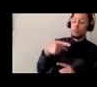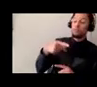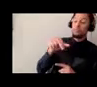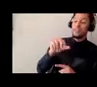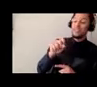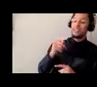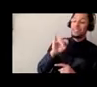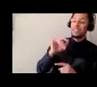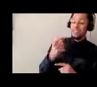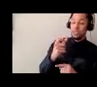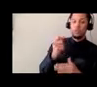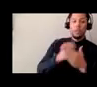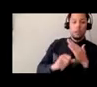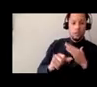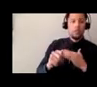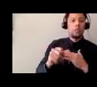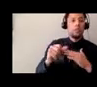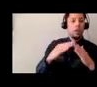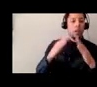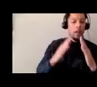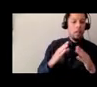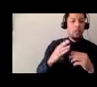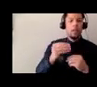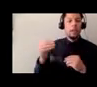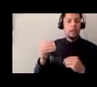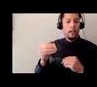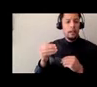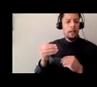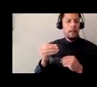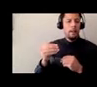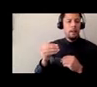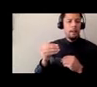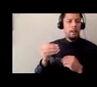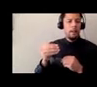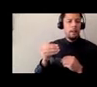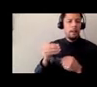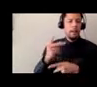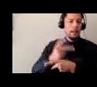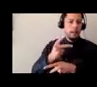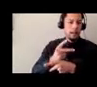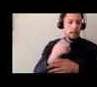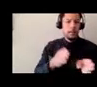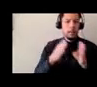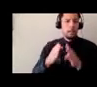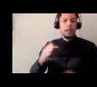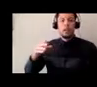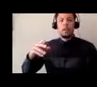And partnership definitely health. And anthem.